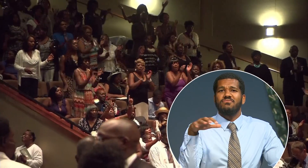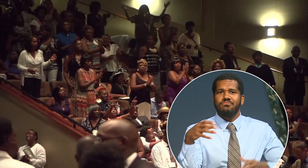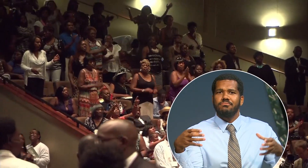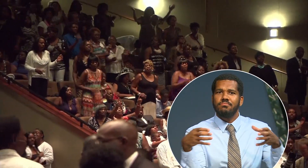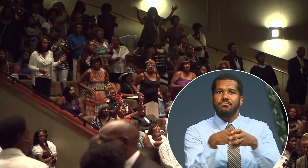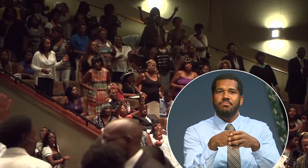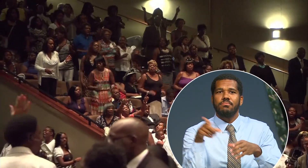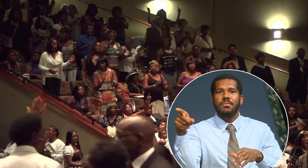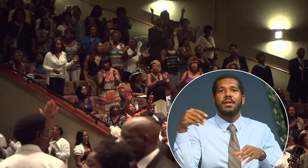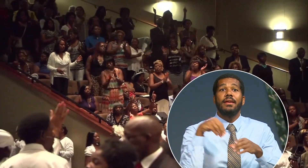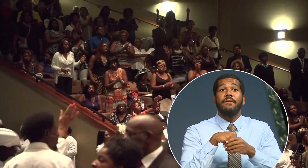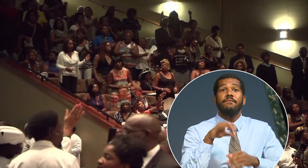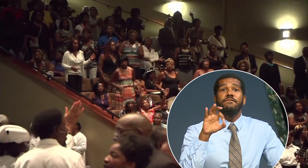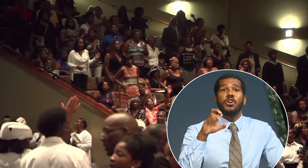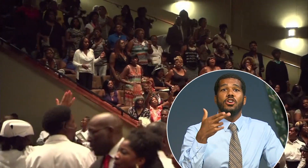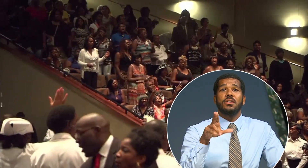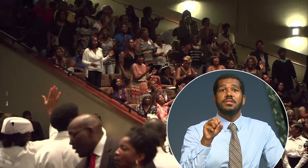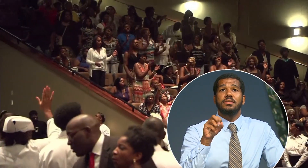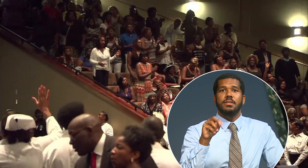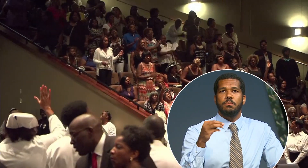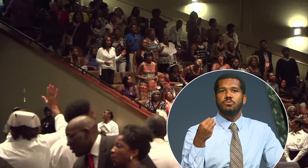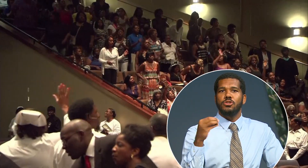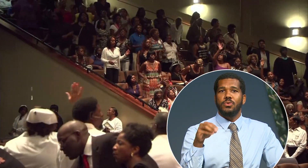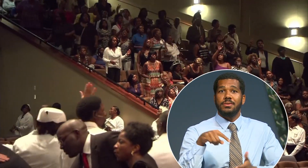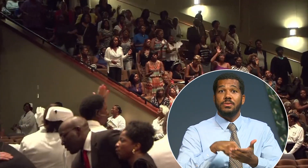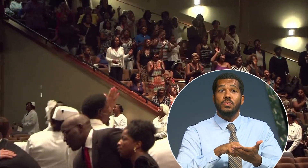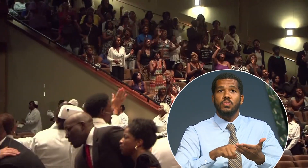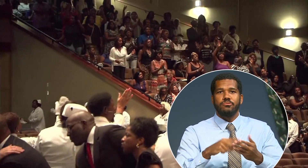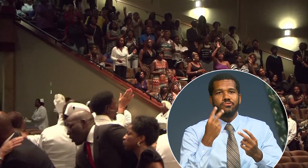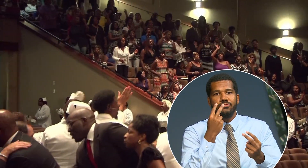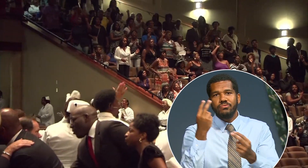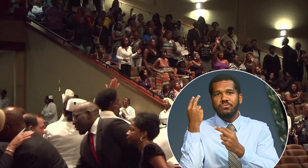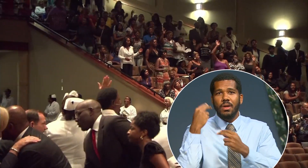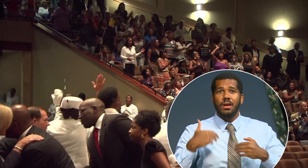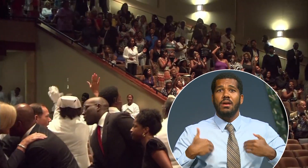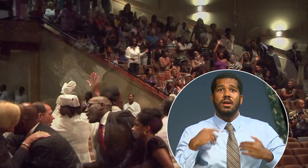Loved ones also gathered in Ferguson, Missouri this week to remember the young teenager who